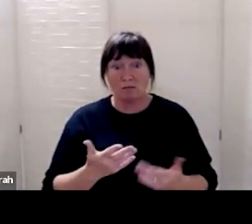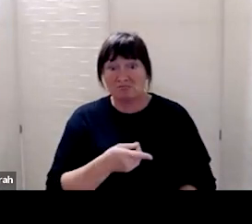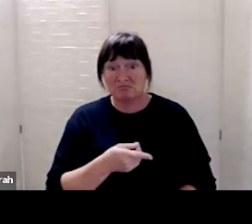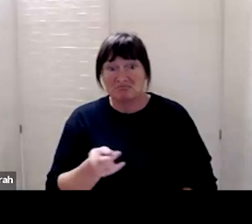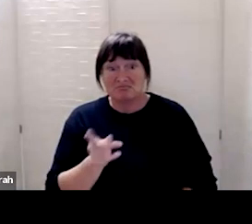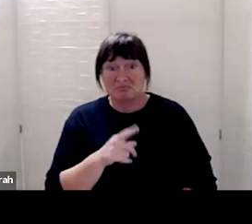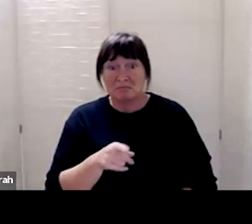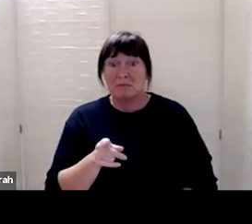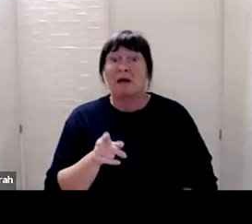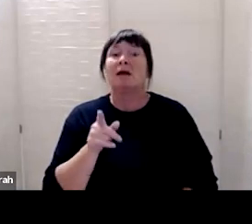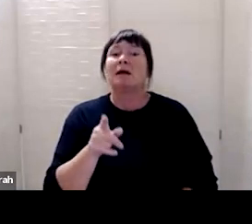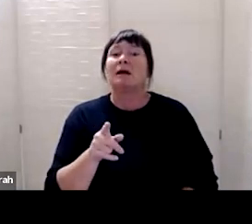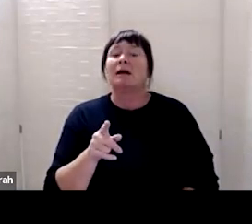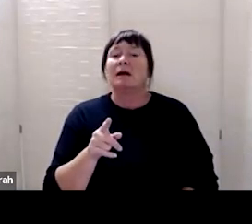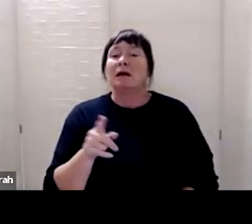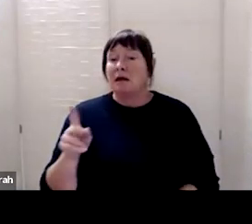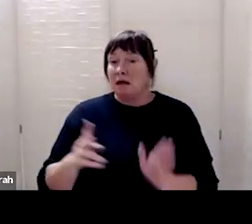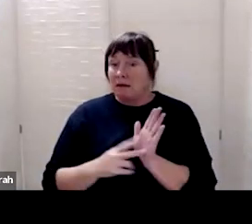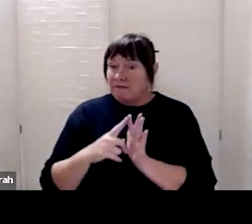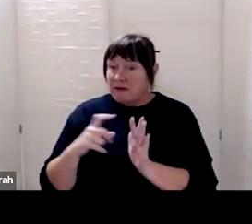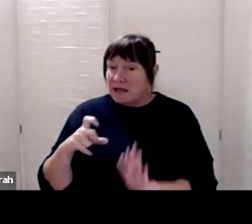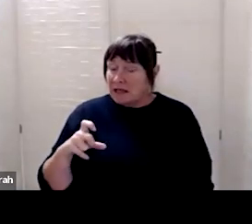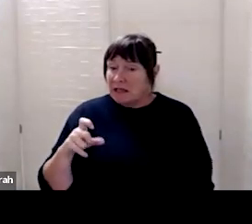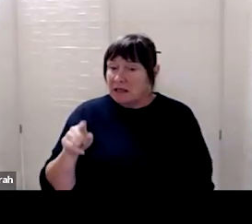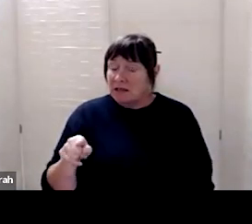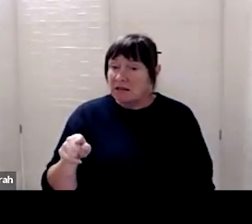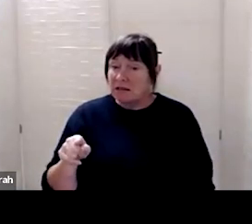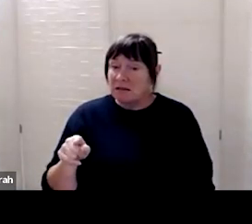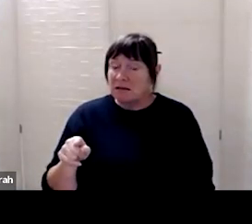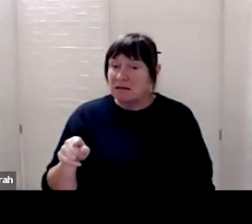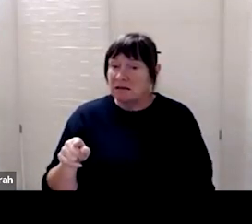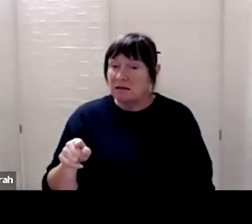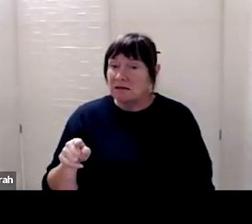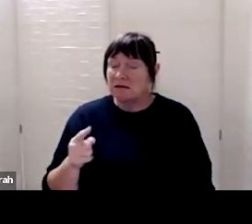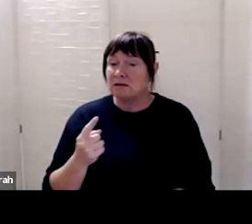Vic do you want to talk again about the individual service plan